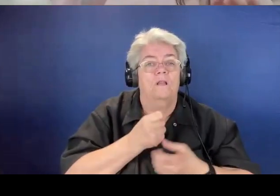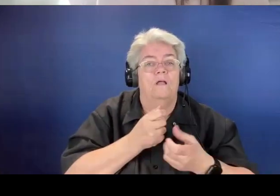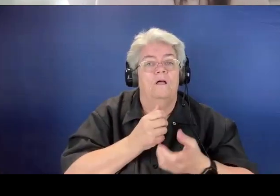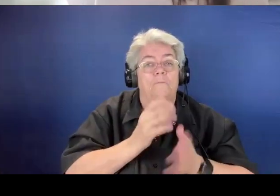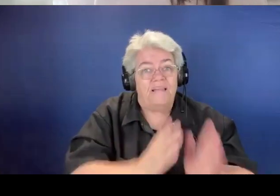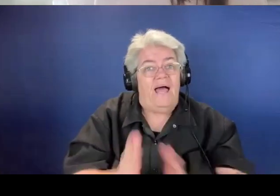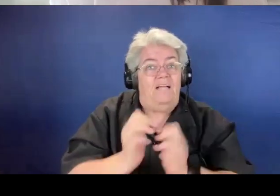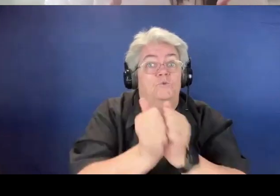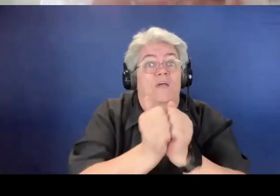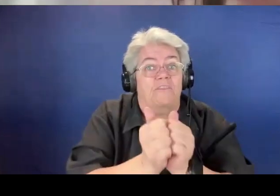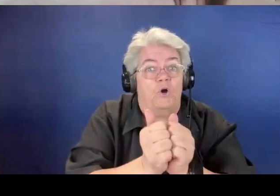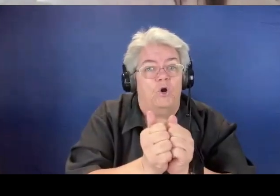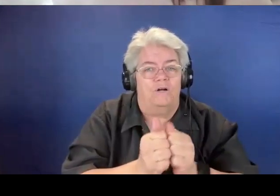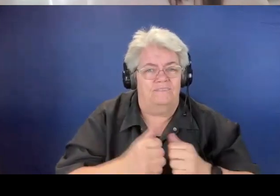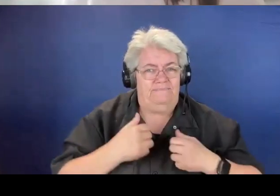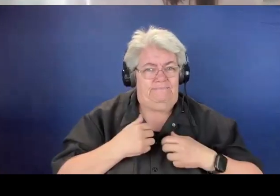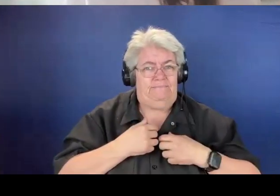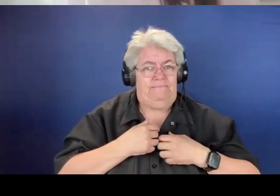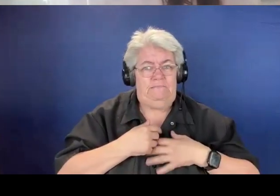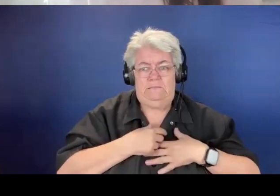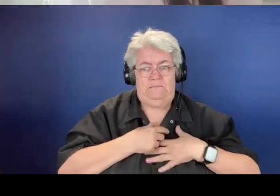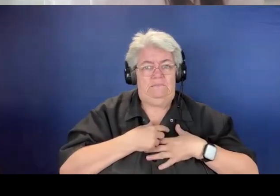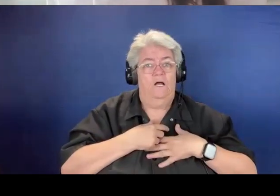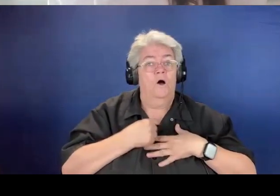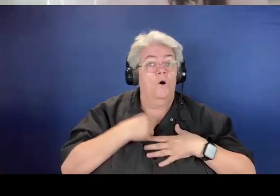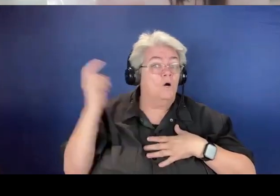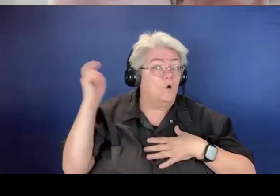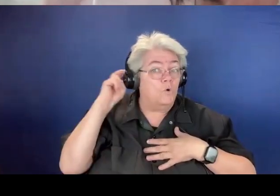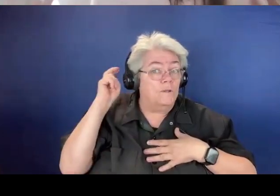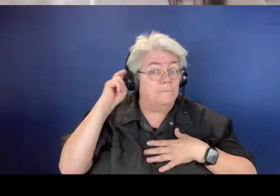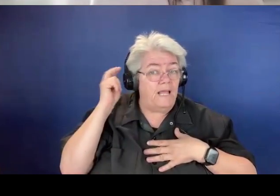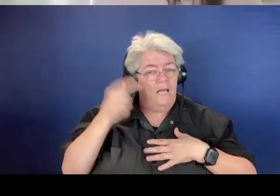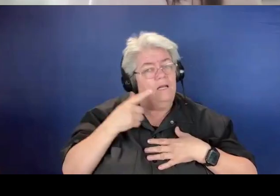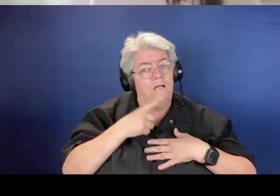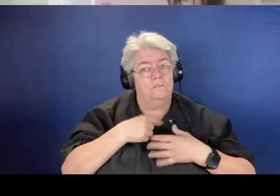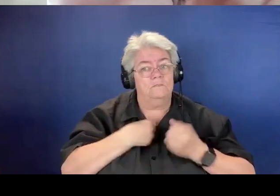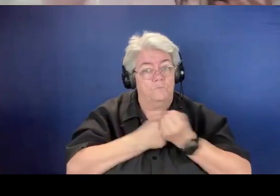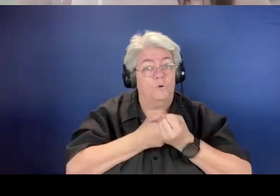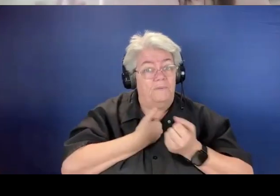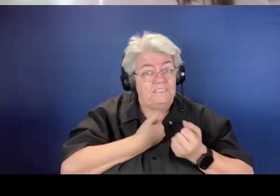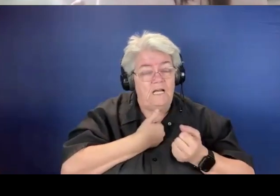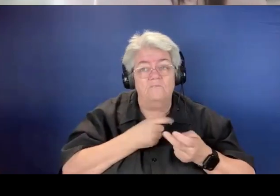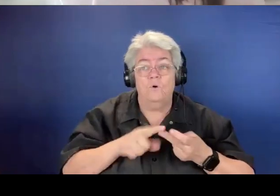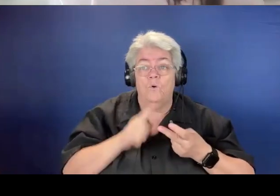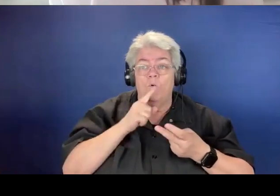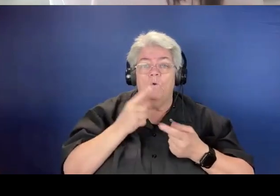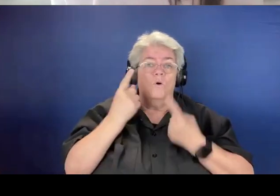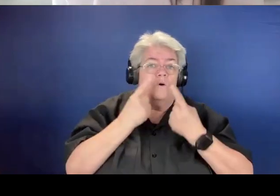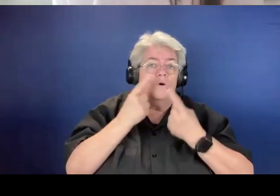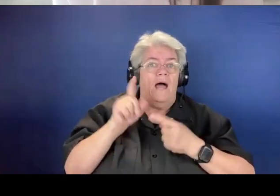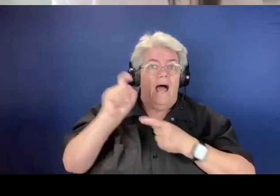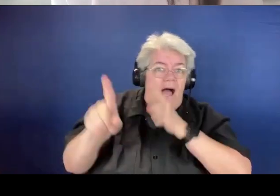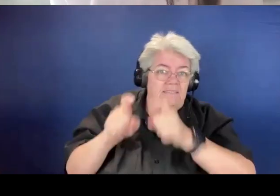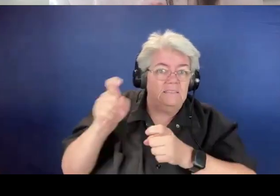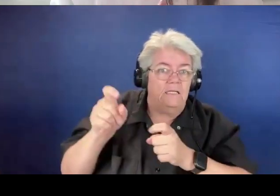advocating for themselves in a cochlear implant journey, for example, asking questions of a surgeon, for example.